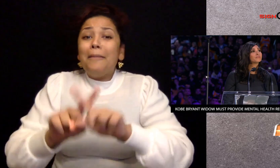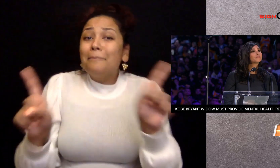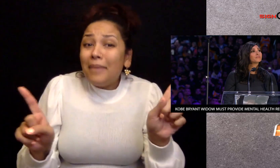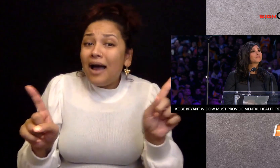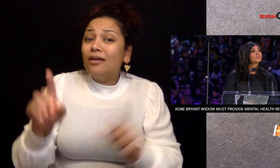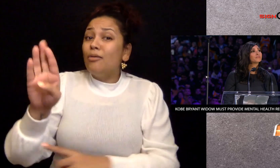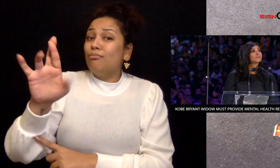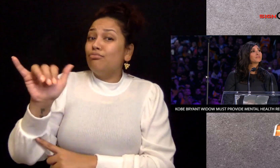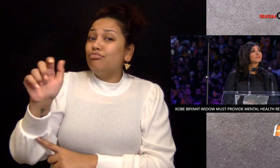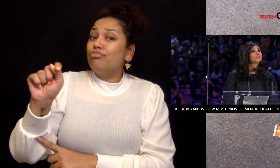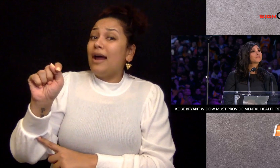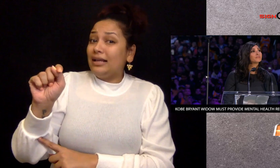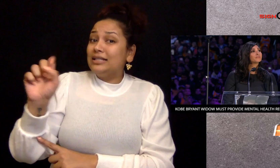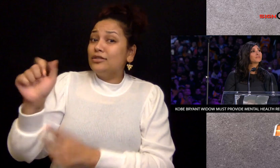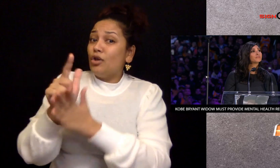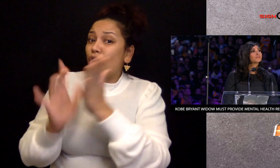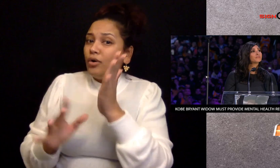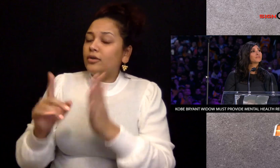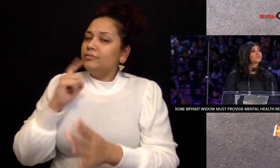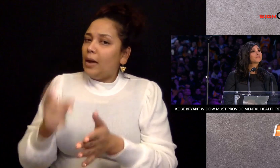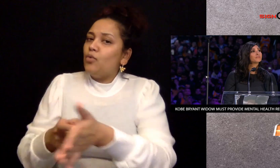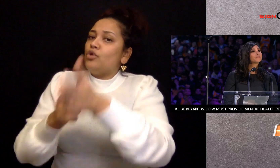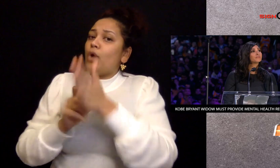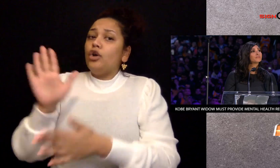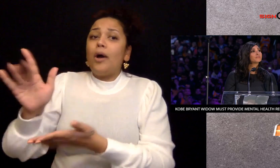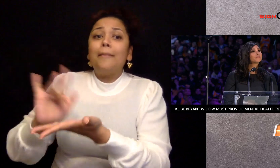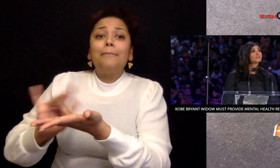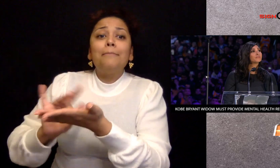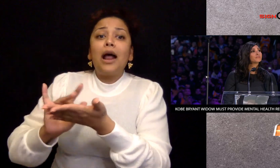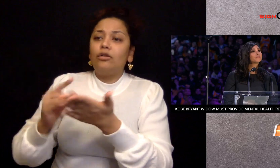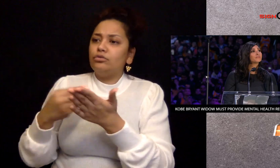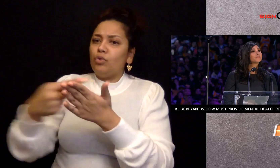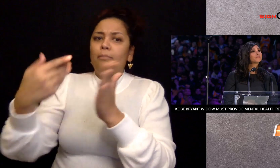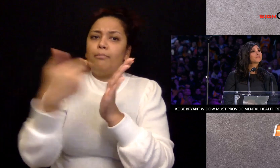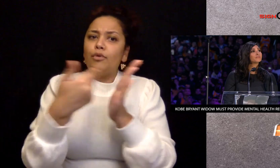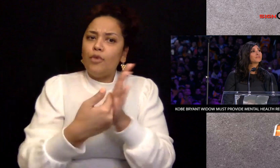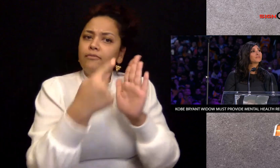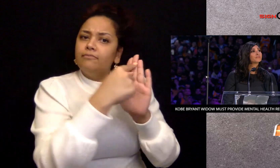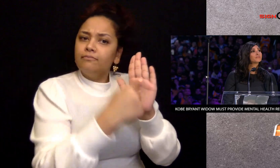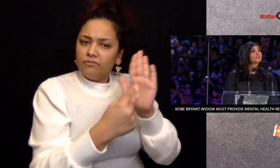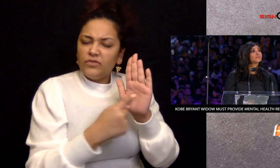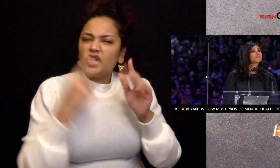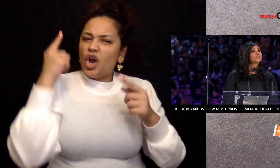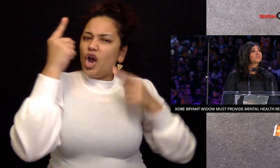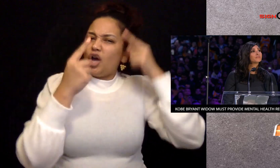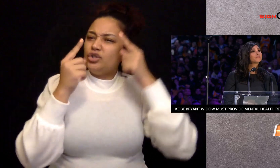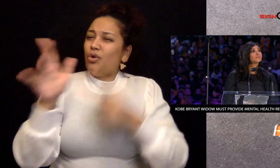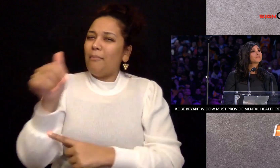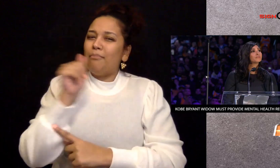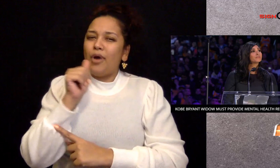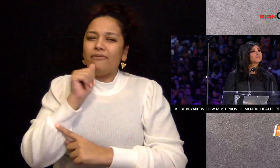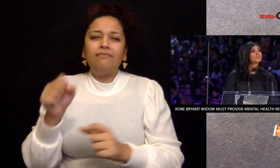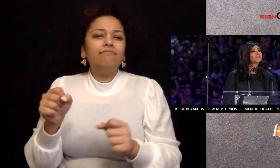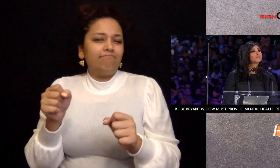demanding millions of dollars but Bryant's lawyer say requiring her medical records is